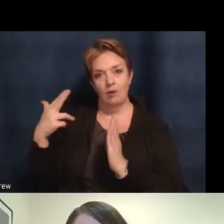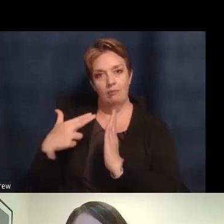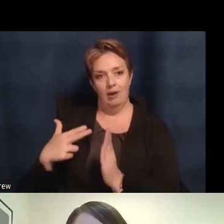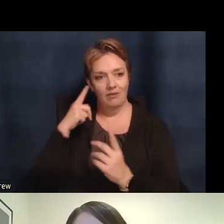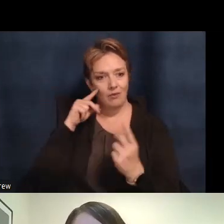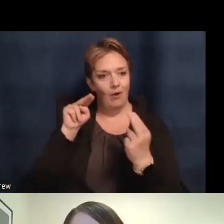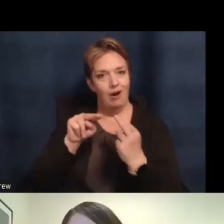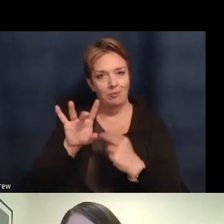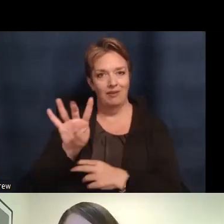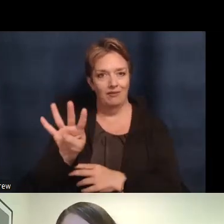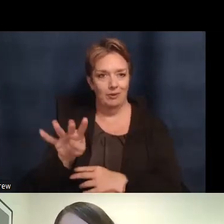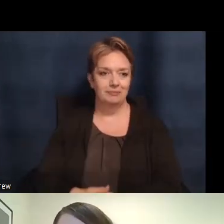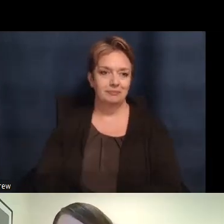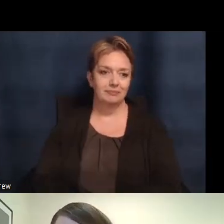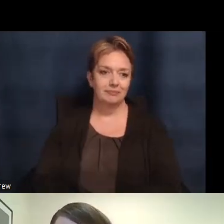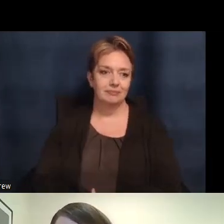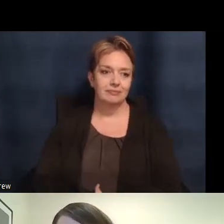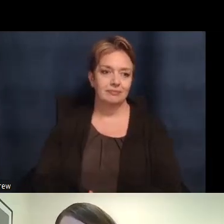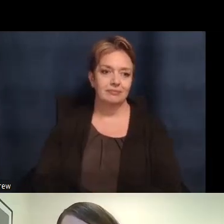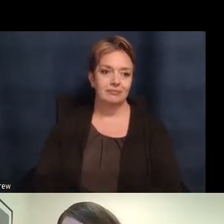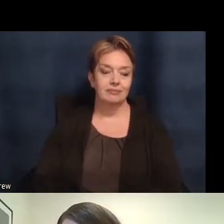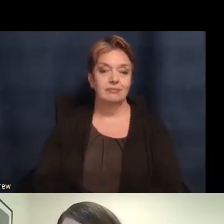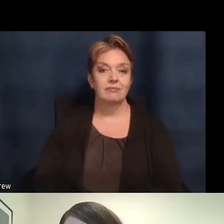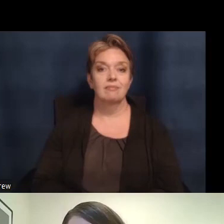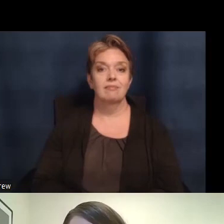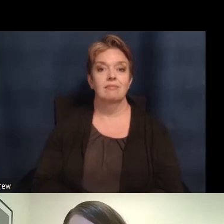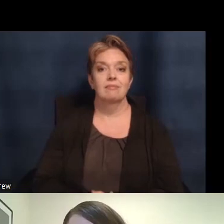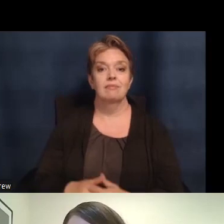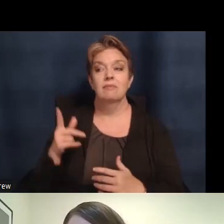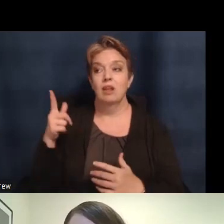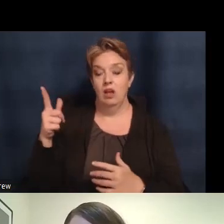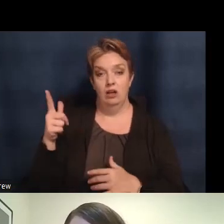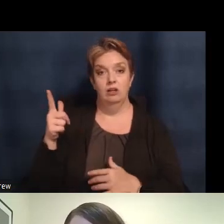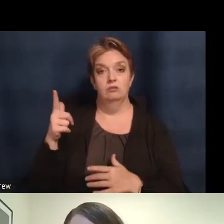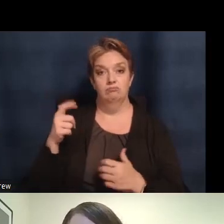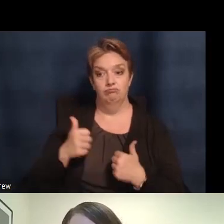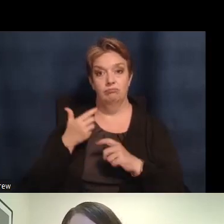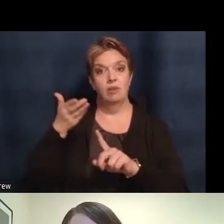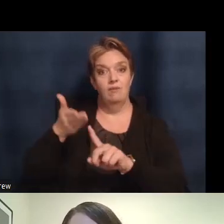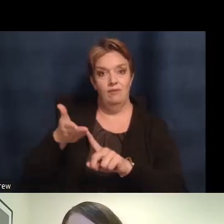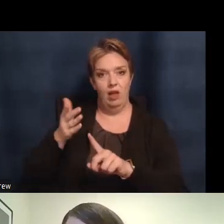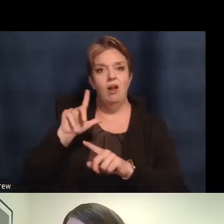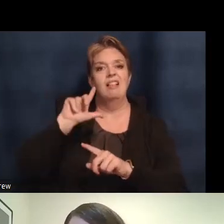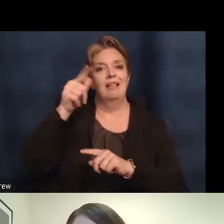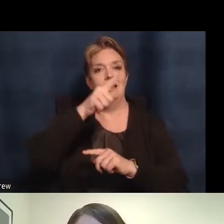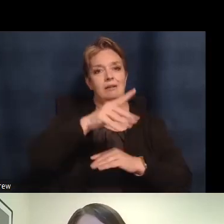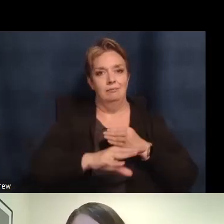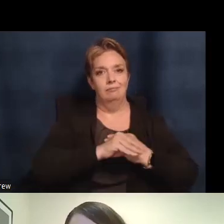The highway was put in and paved after she'd already been living in the Abiquiú house, and instead of just being